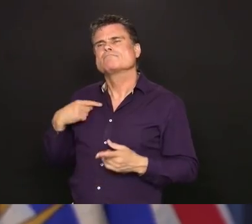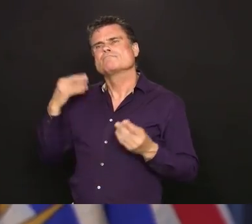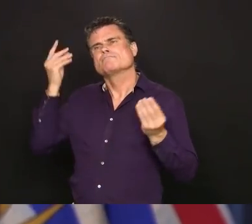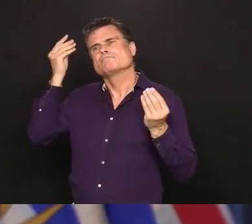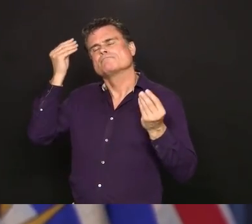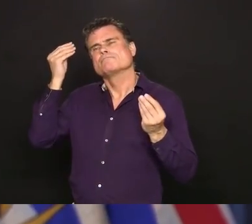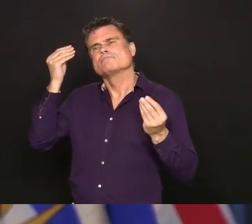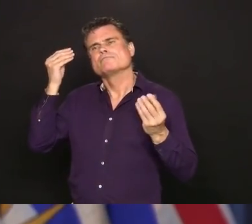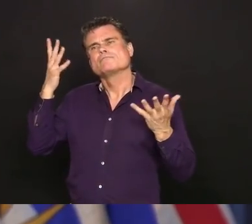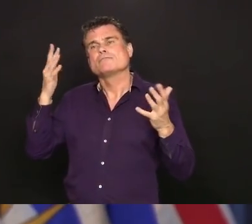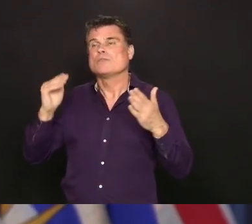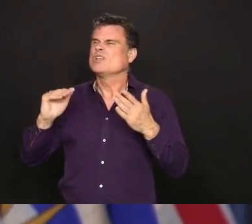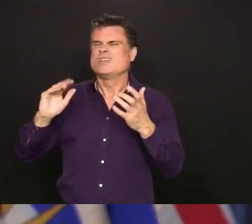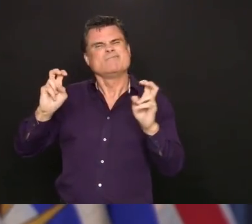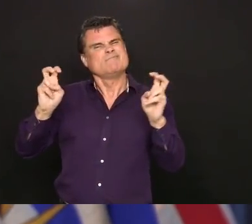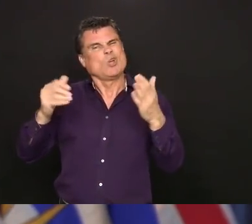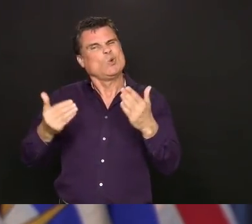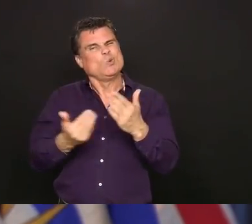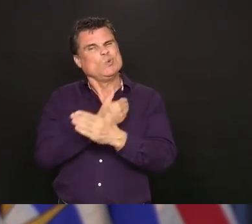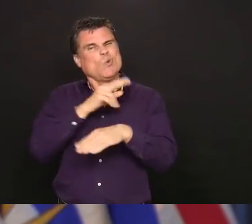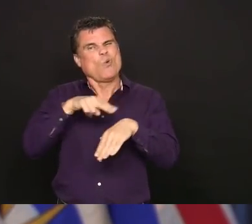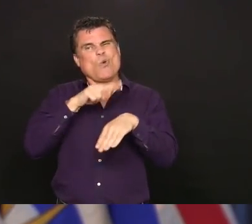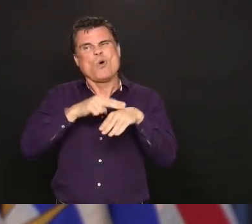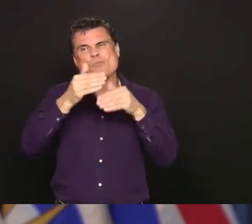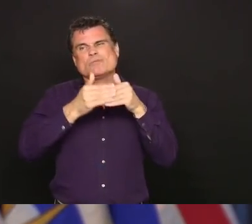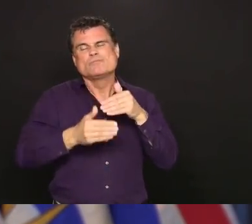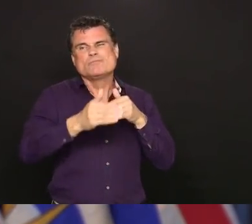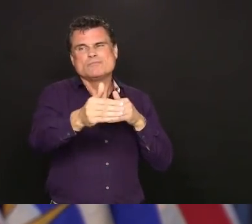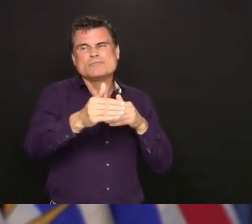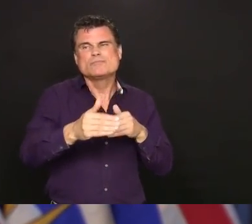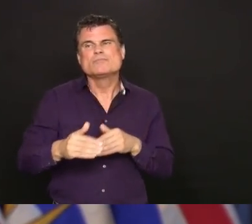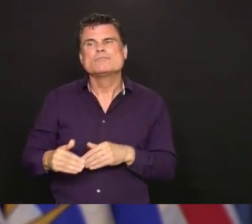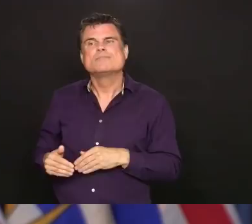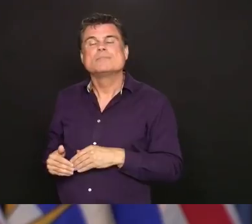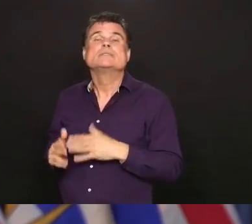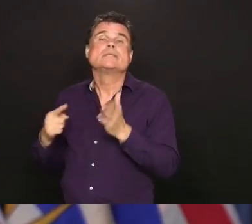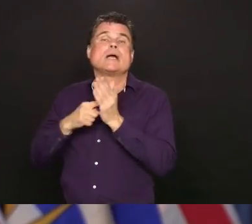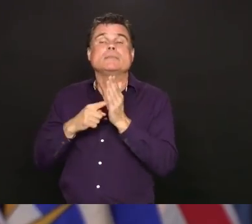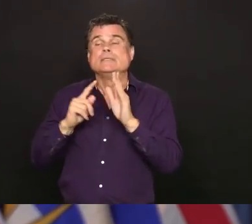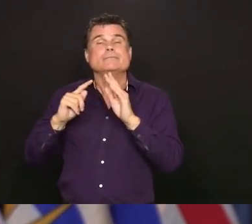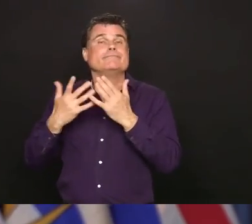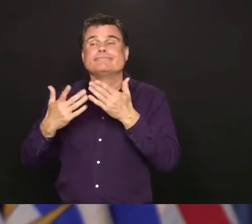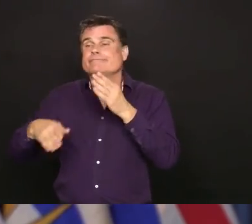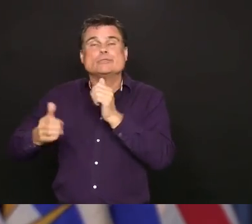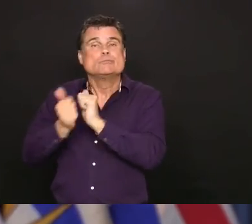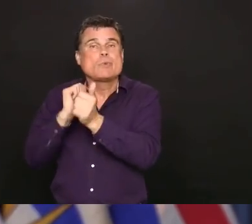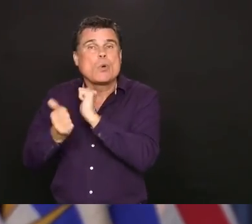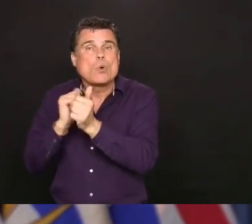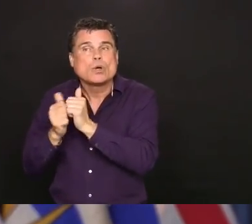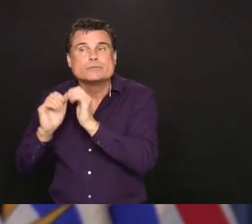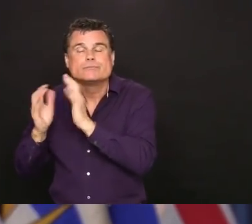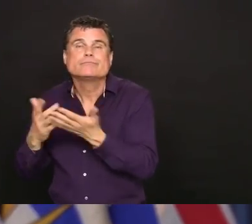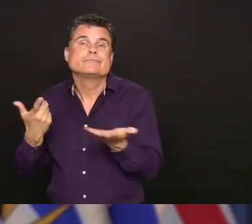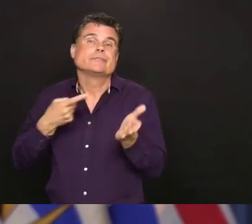organizations like hockey and soccer in terms of both whether they have a season starting or whether they're planning their registrations and